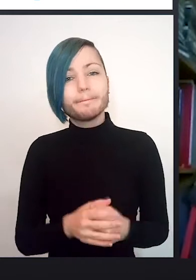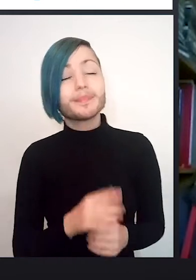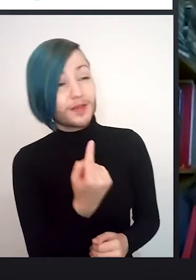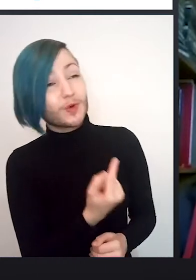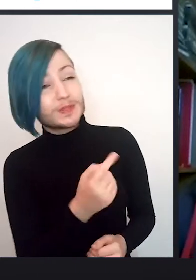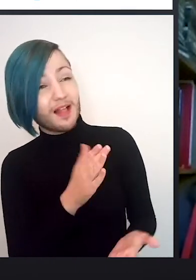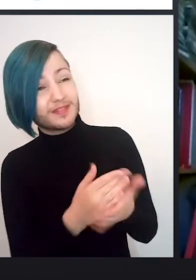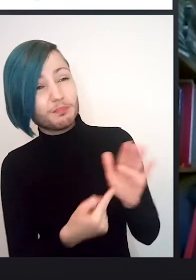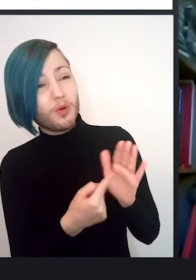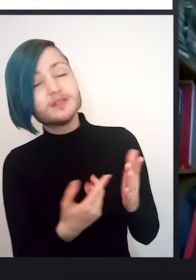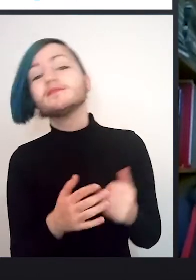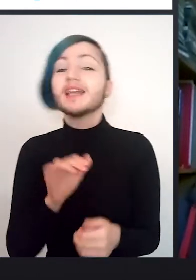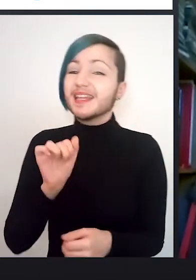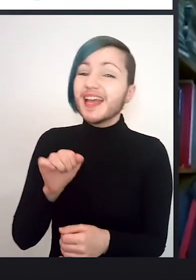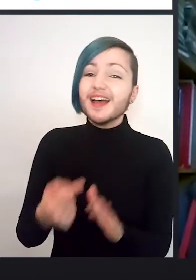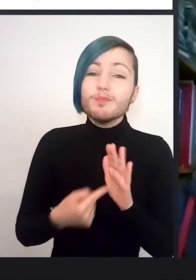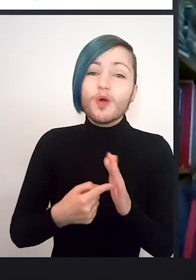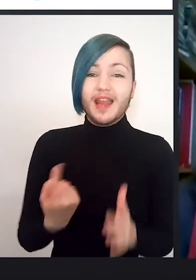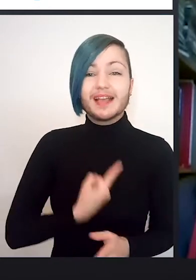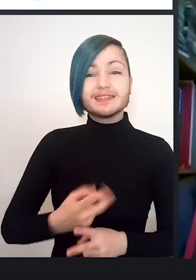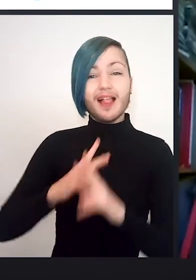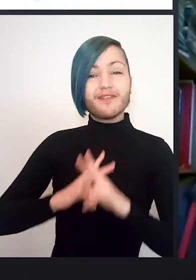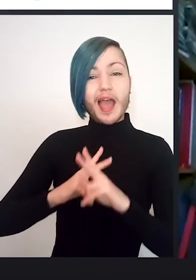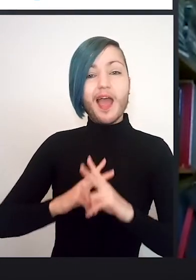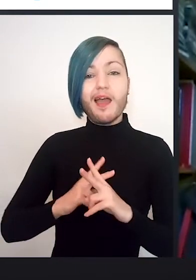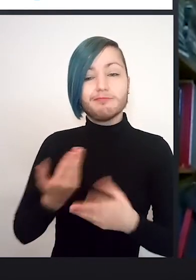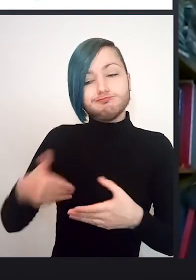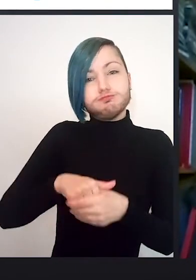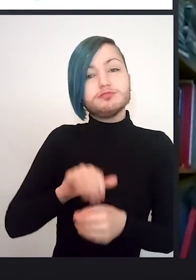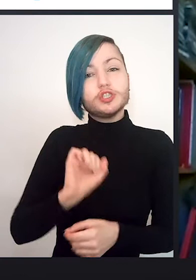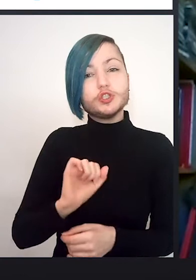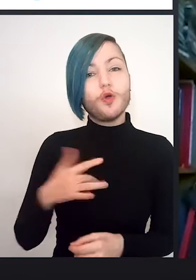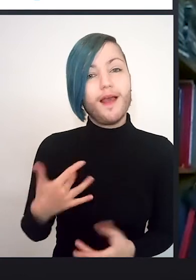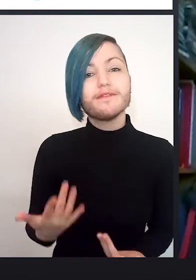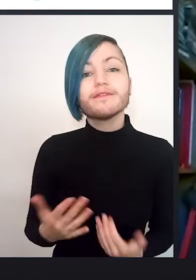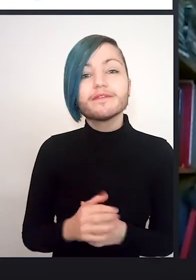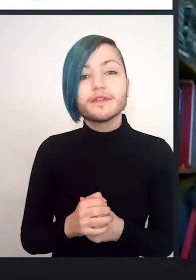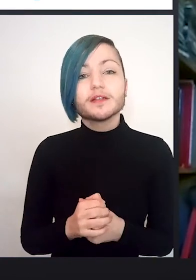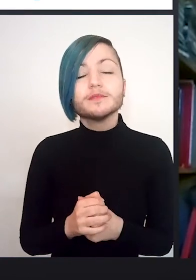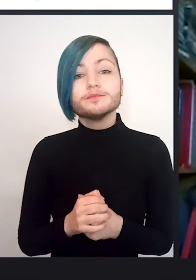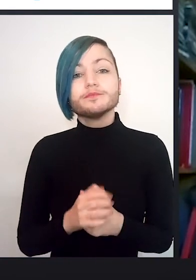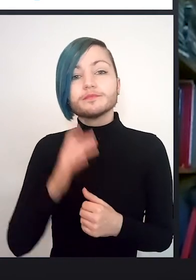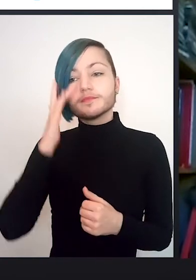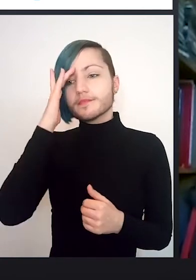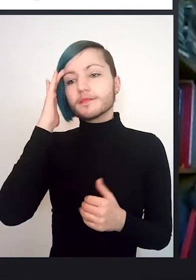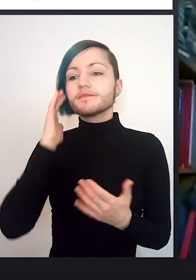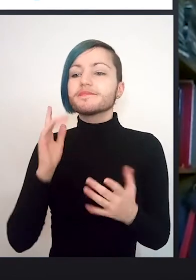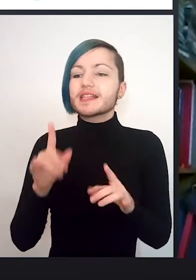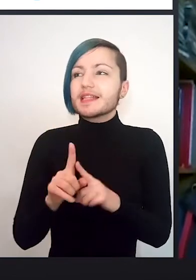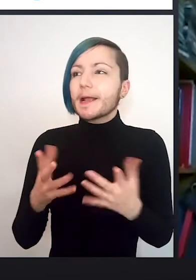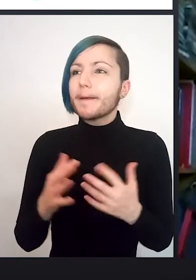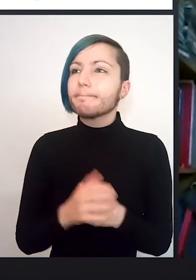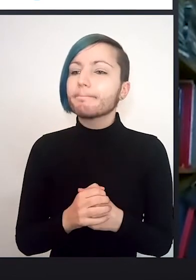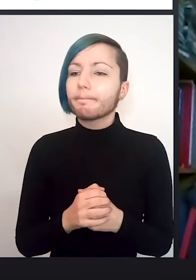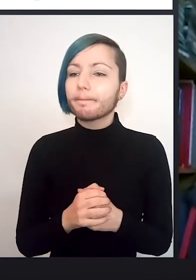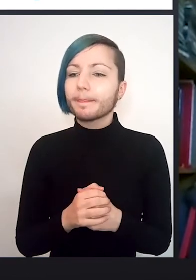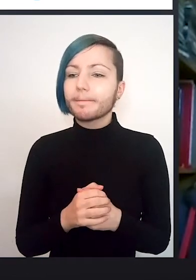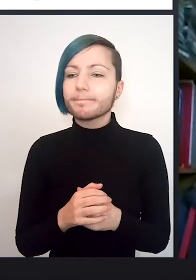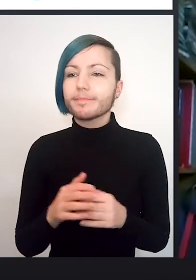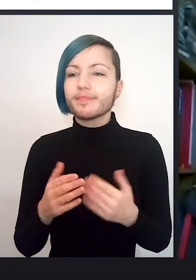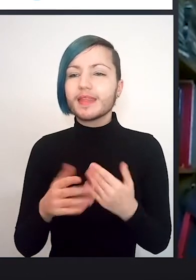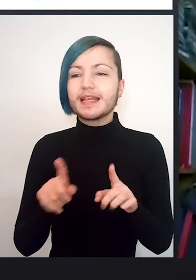It's really important to build self care into your life to have that kind of almost like a ritual,